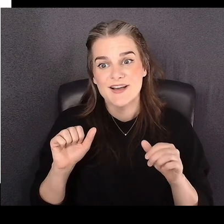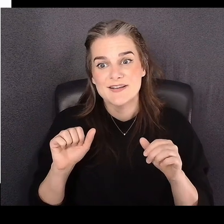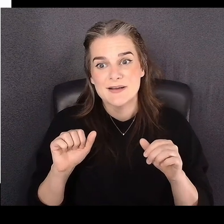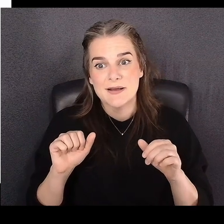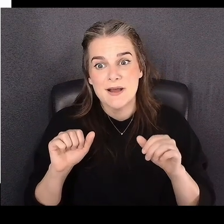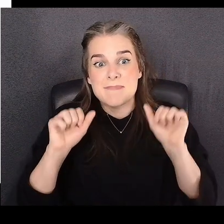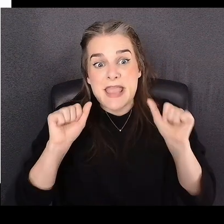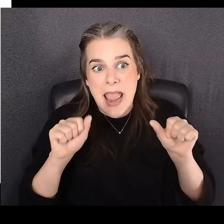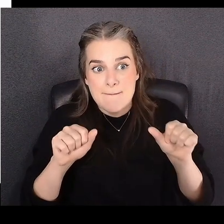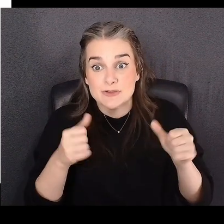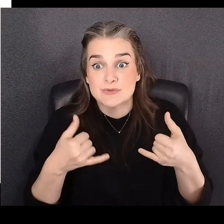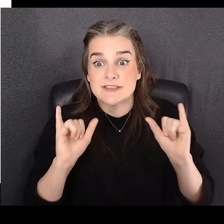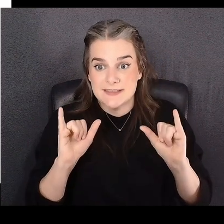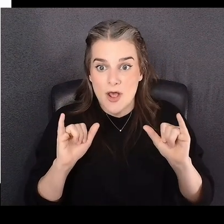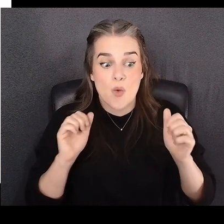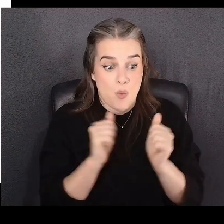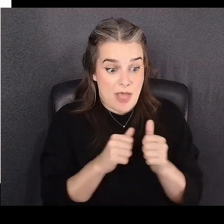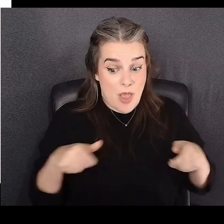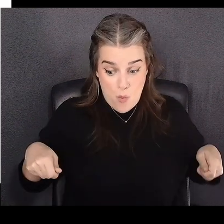from your wheelchair with these raised beds that we had built.